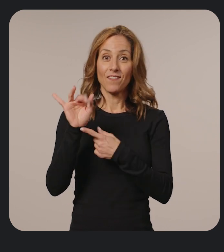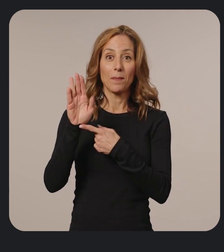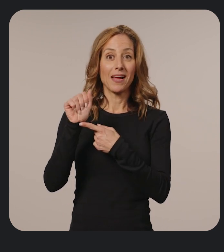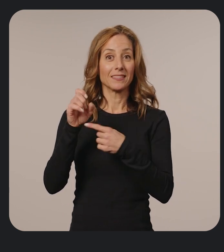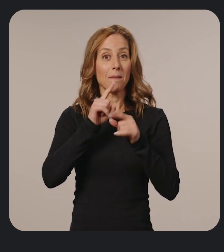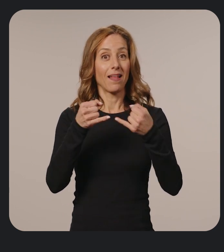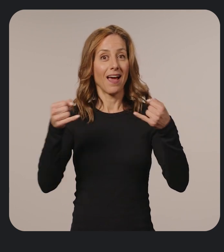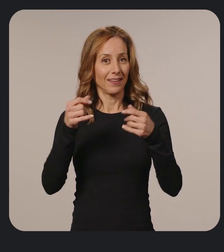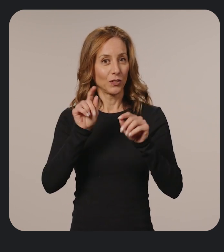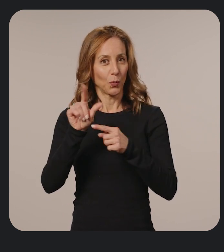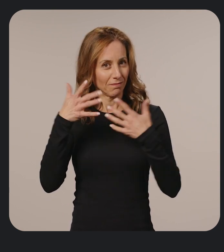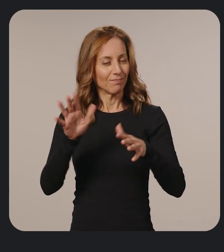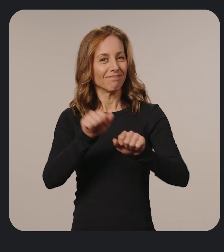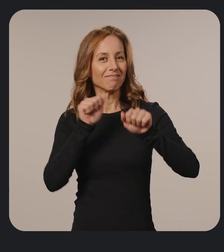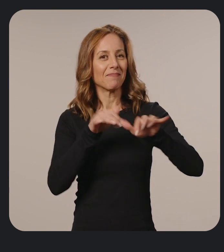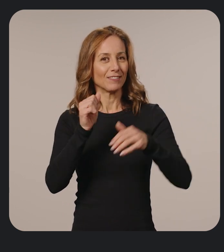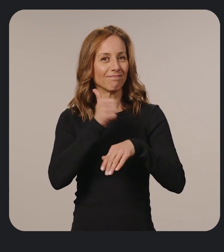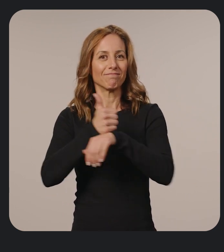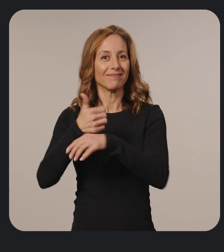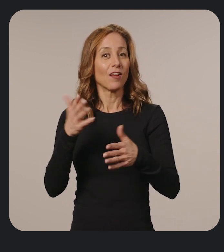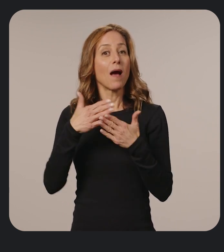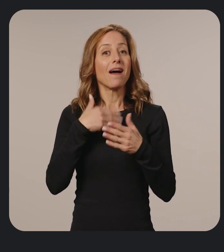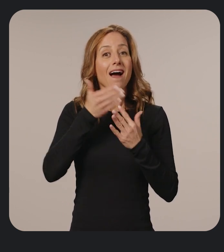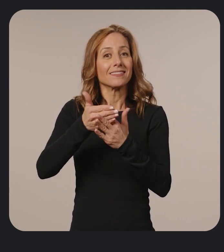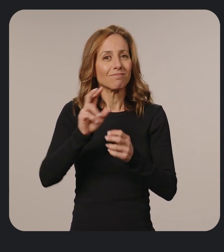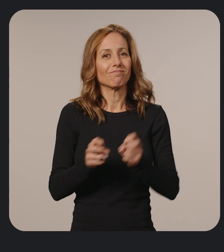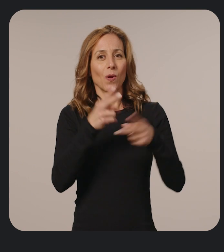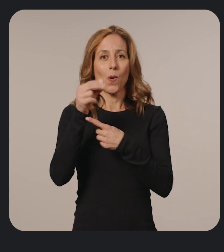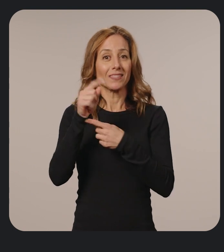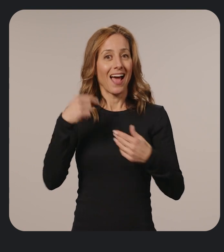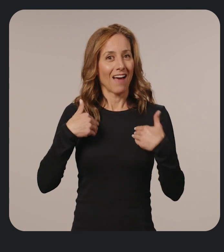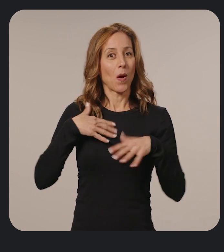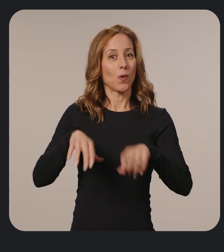Cool, so the Firebase command line tool has done its magic. All my assets are up on the host, and I have my hosting URL.